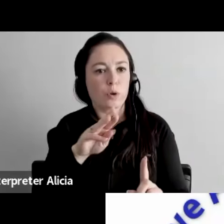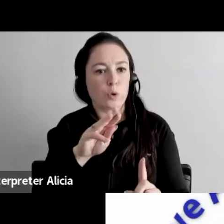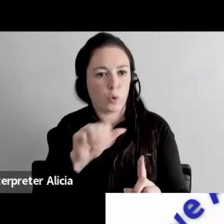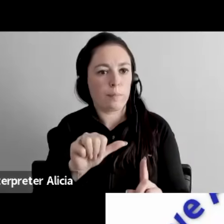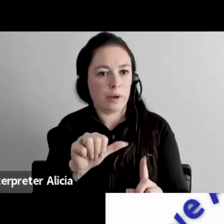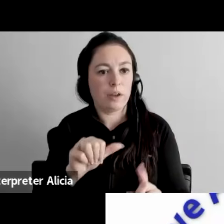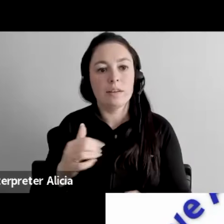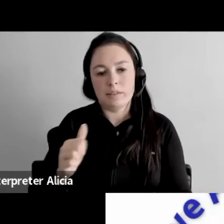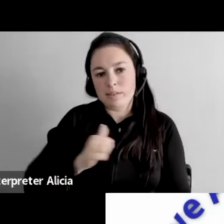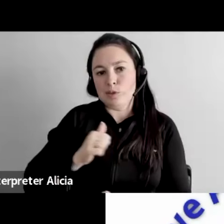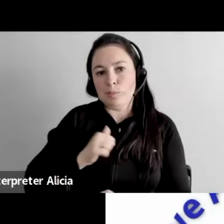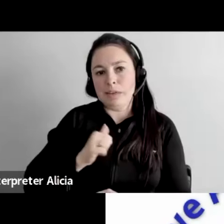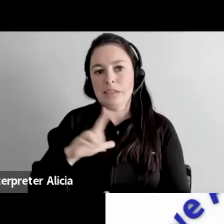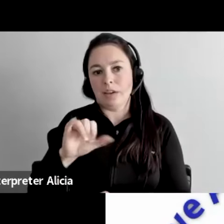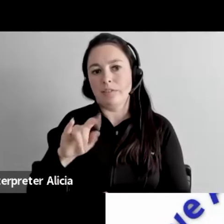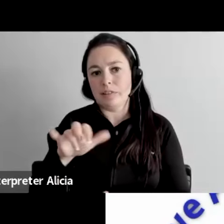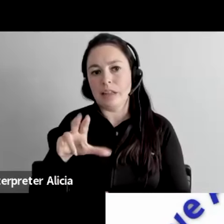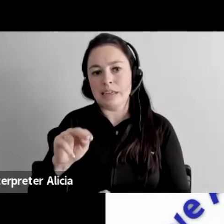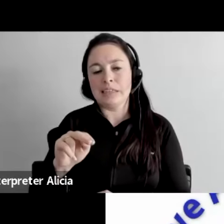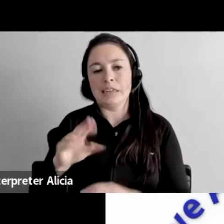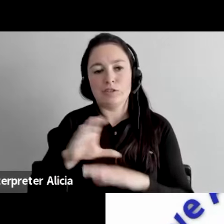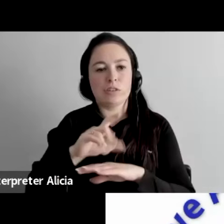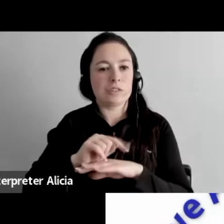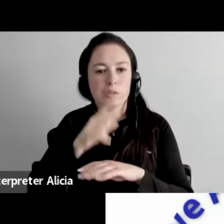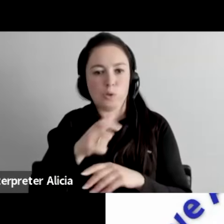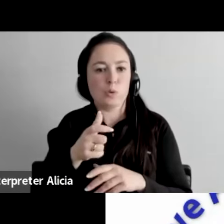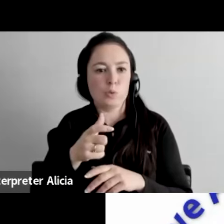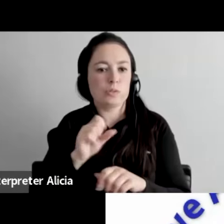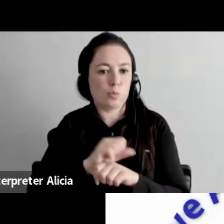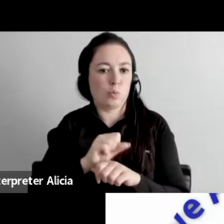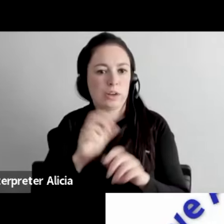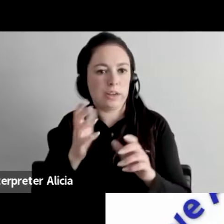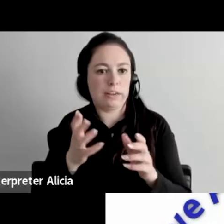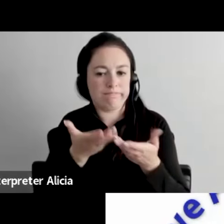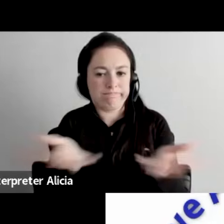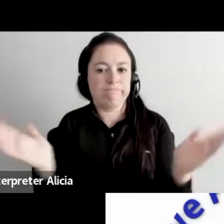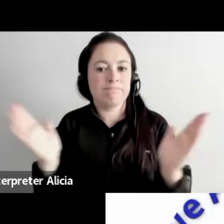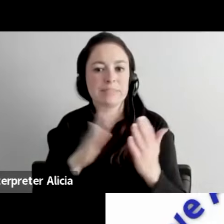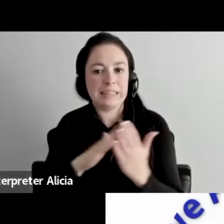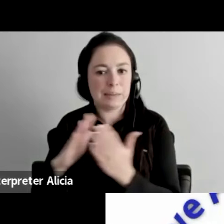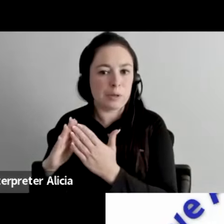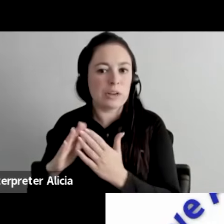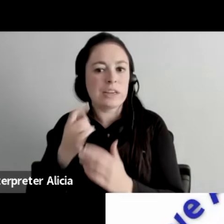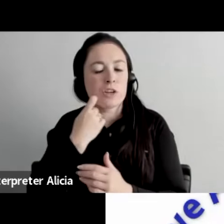consultant who works in the community. I recently had a mom who needs breastfeeding education,